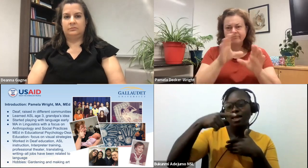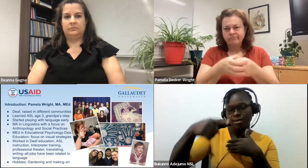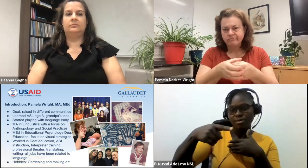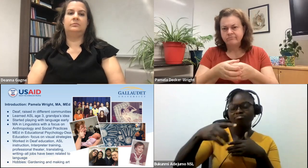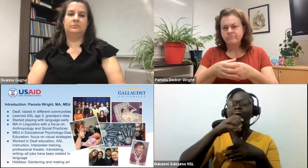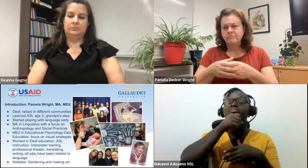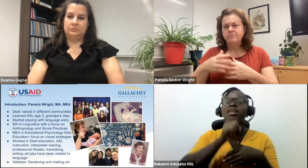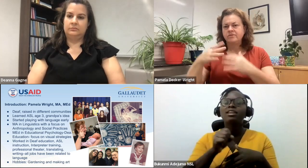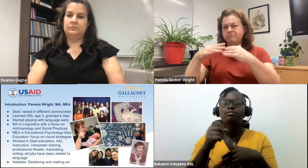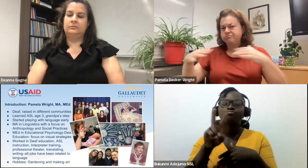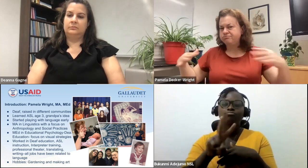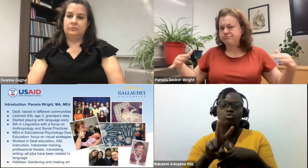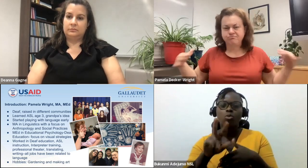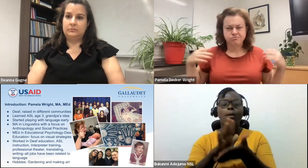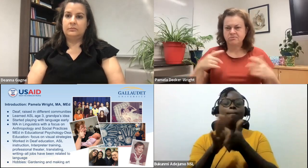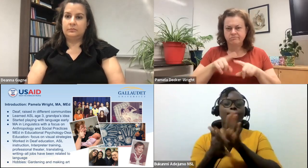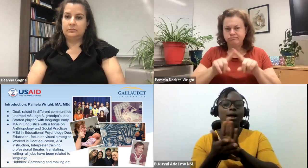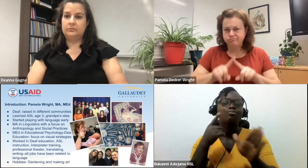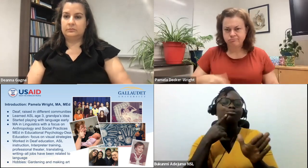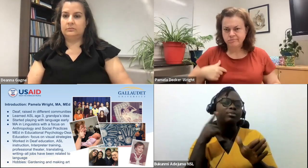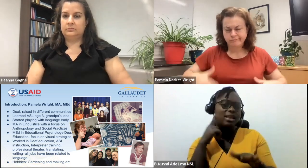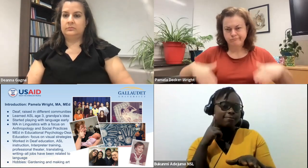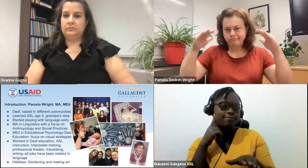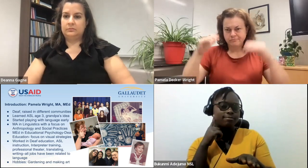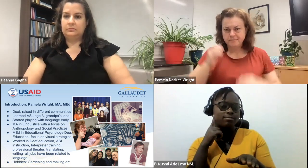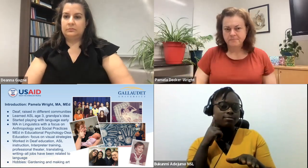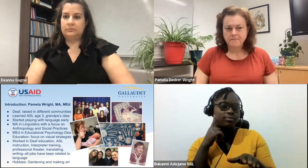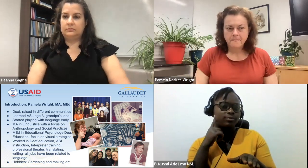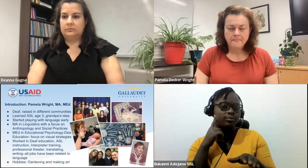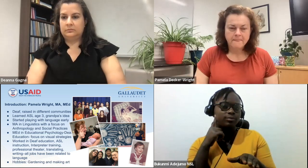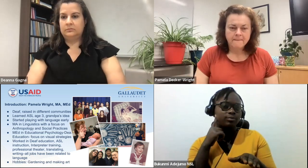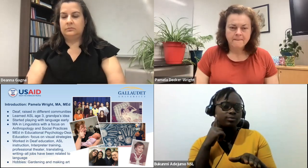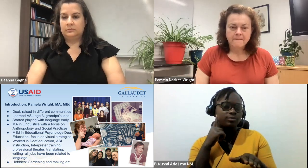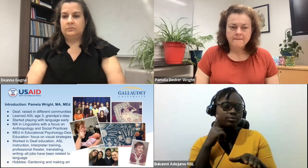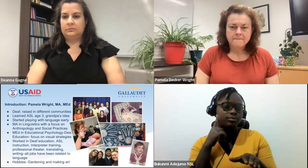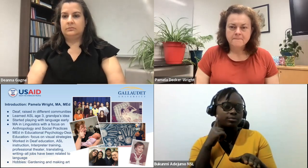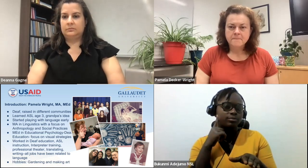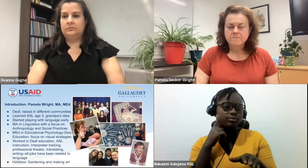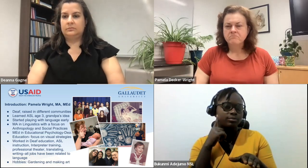and I had many different experiences. I was in hearing settings, depth settings, and mainstream settings.